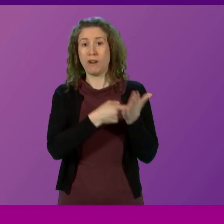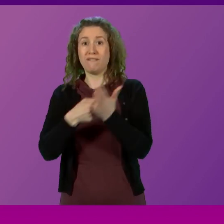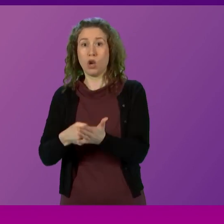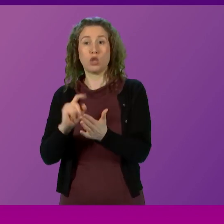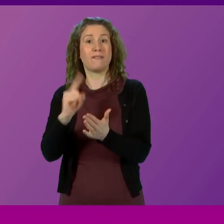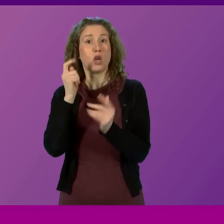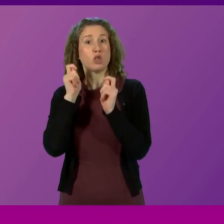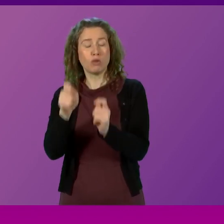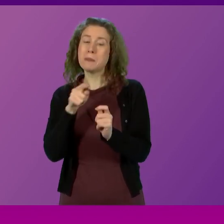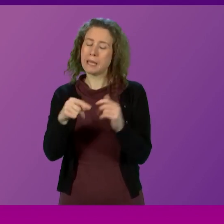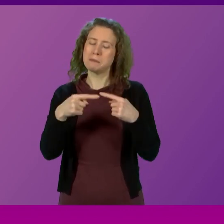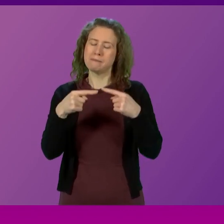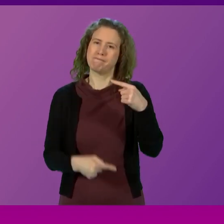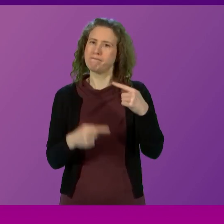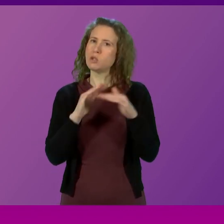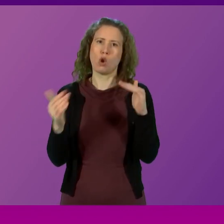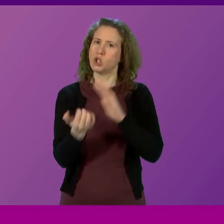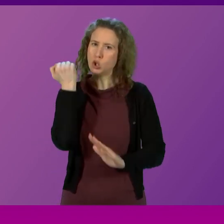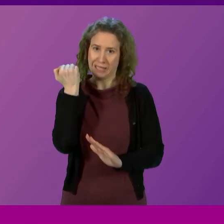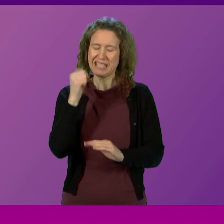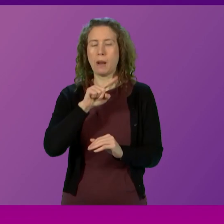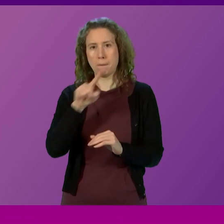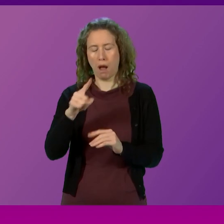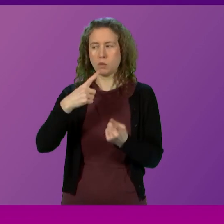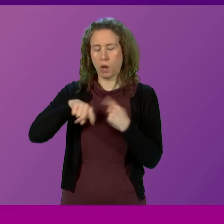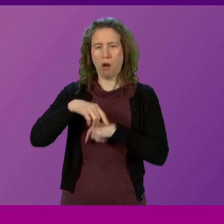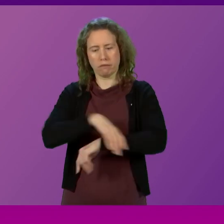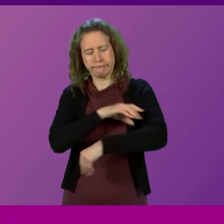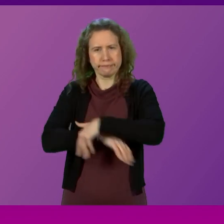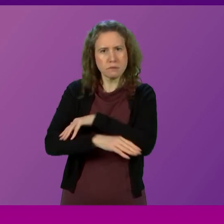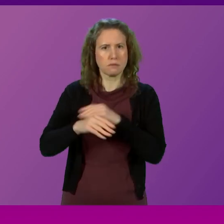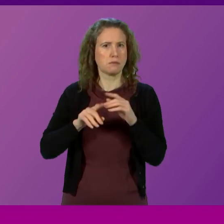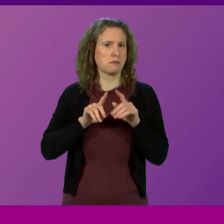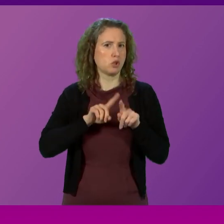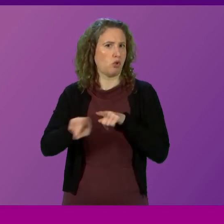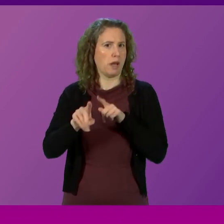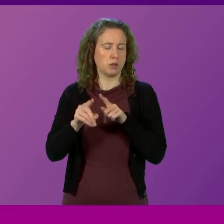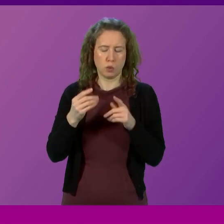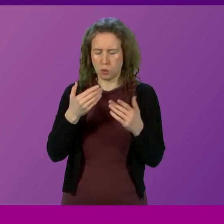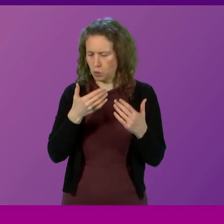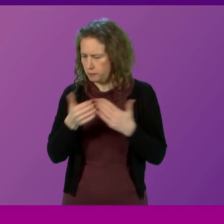not being met, but we are taking a range of actions to secure improvement there.